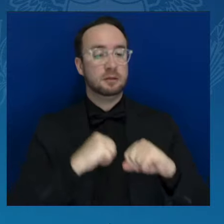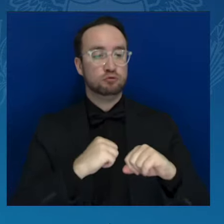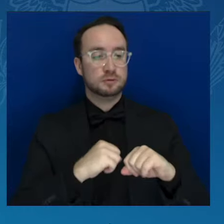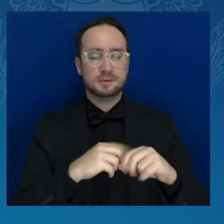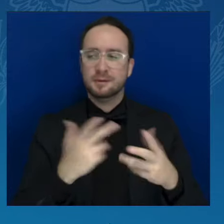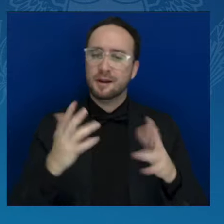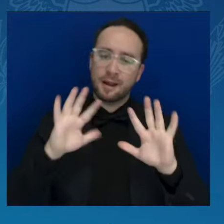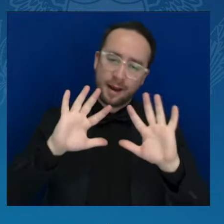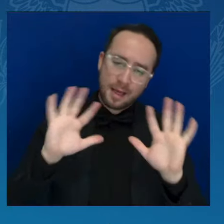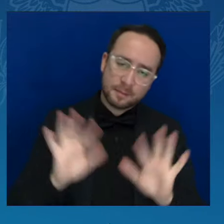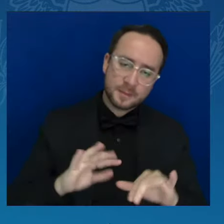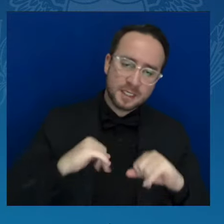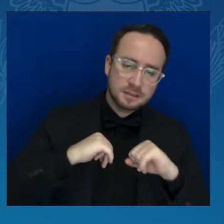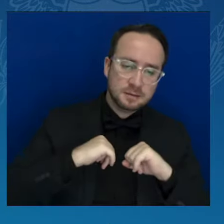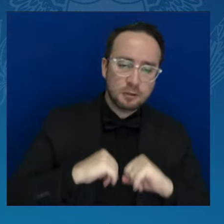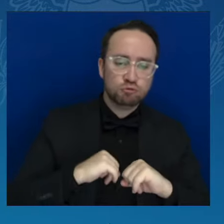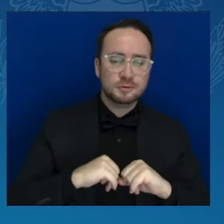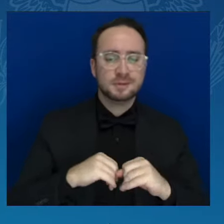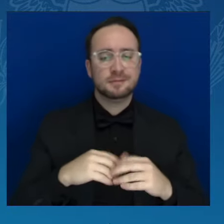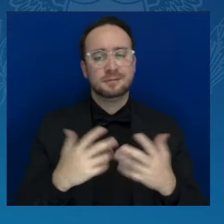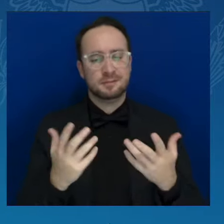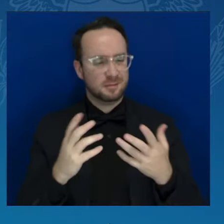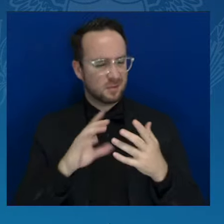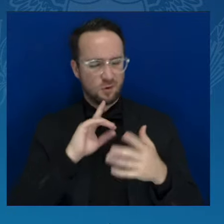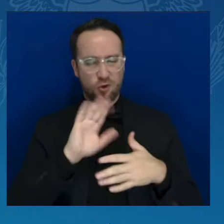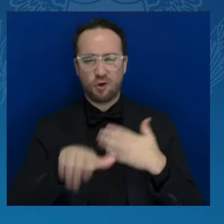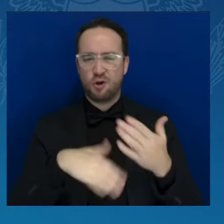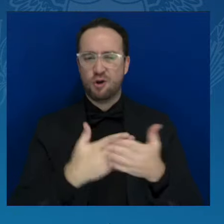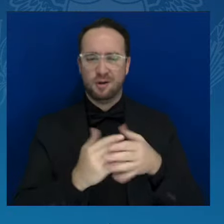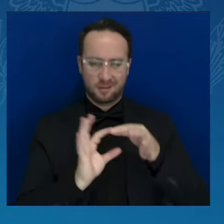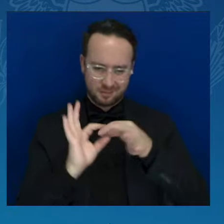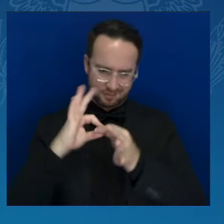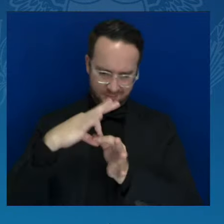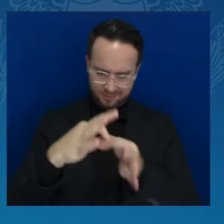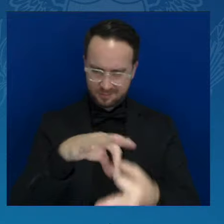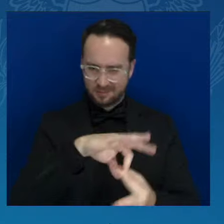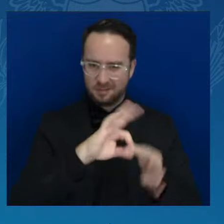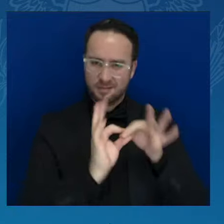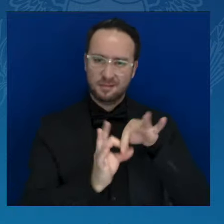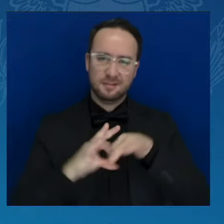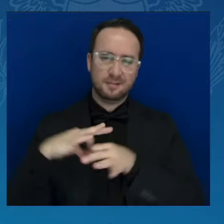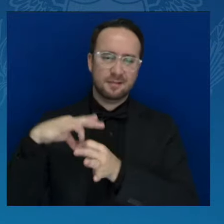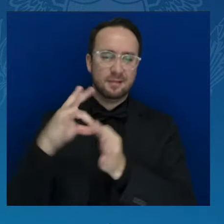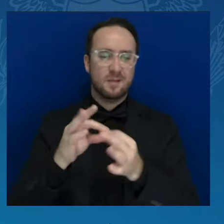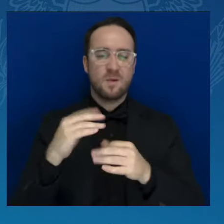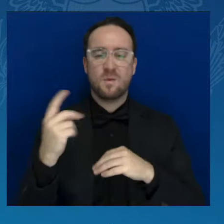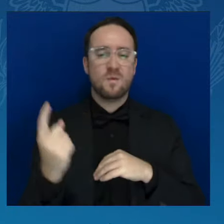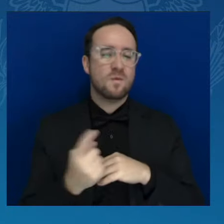And so at the National Security Council, working very closely with the Space Council,